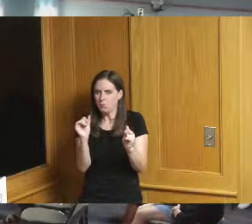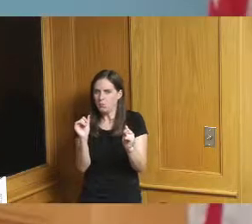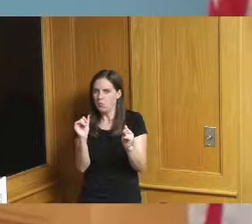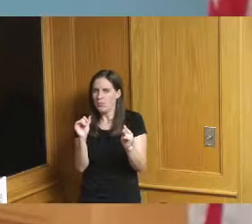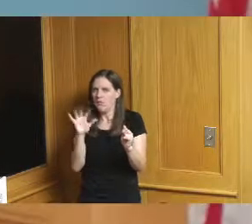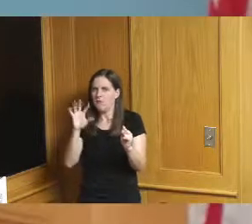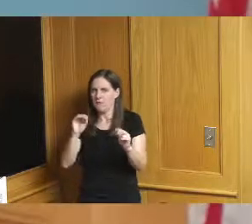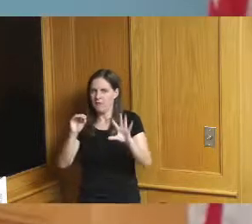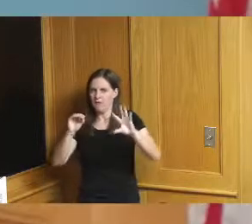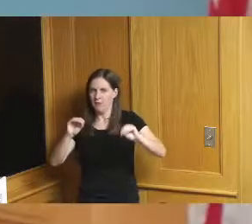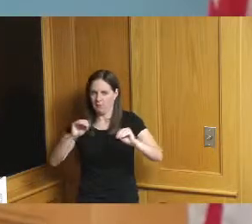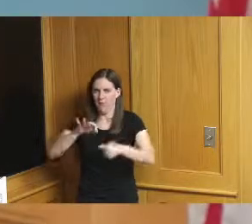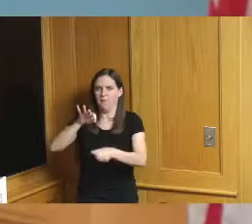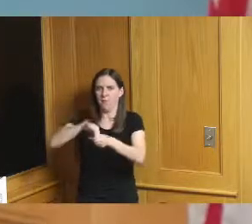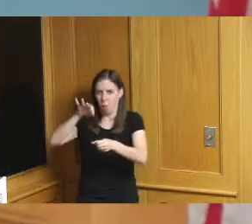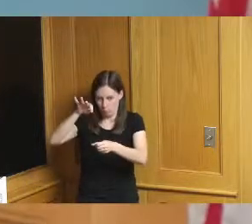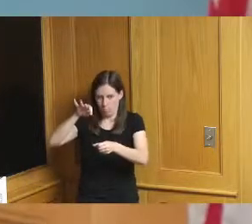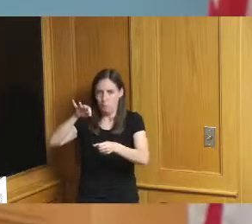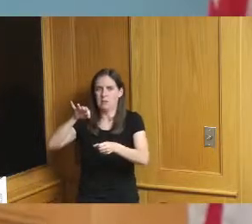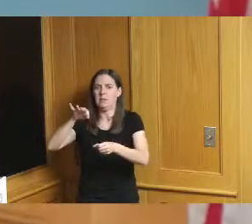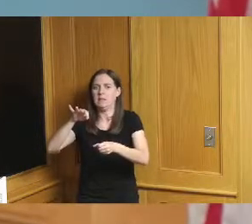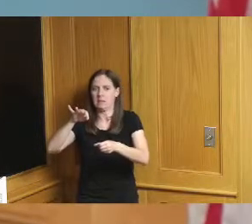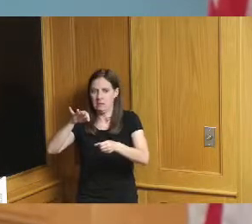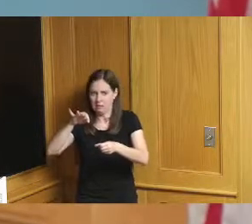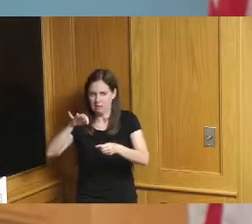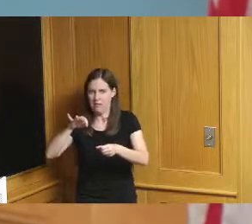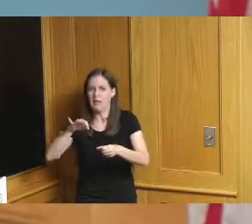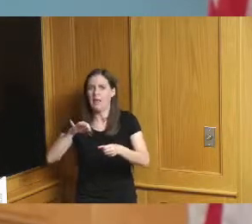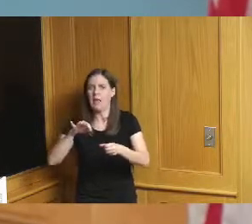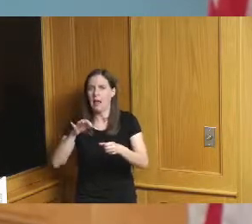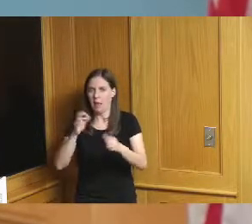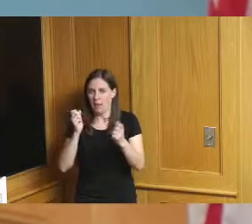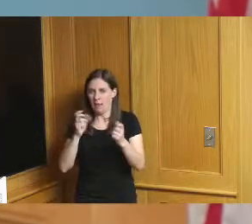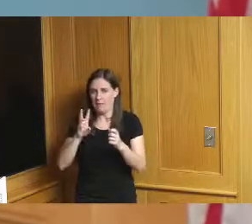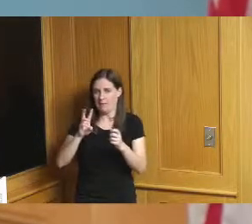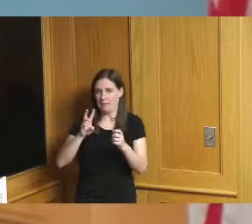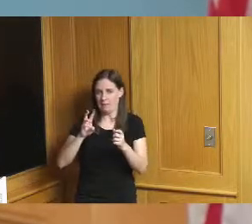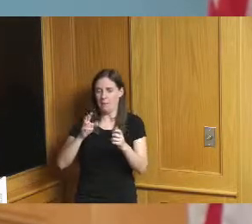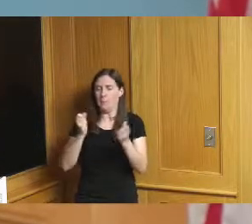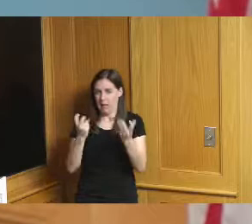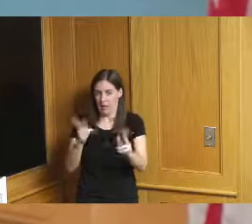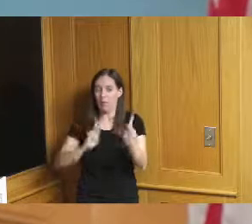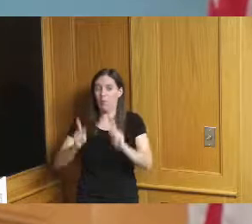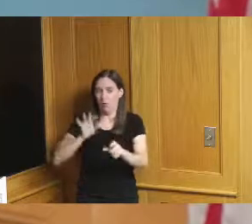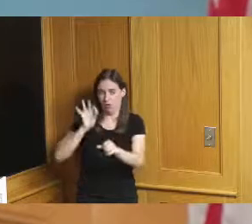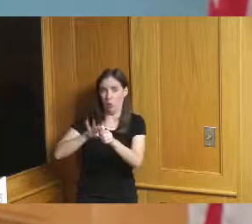they got hit with Covid and we in there we made a lot of promises and i just want to make sure